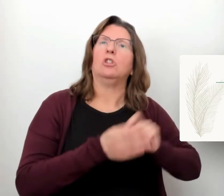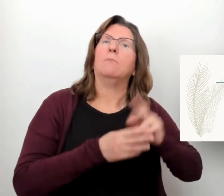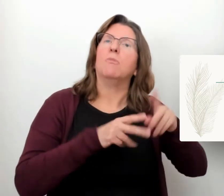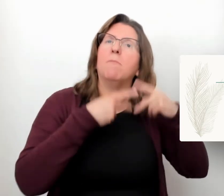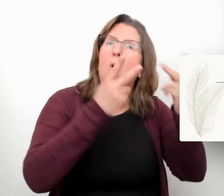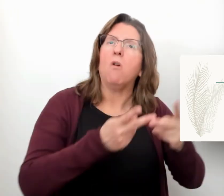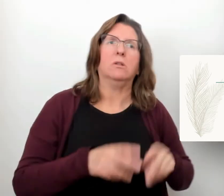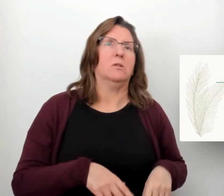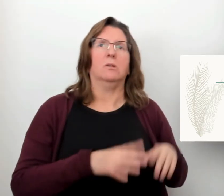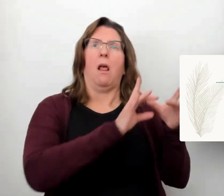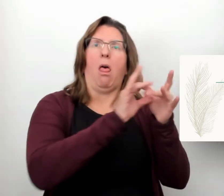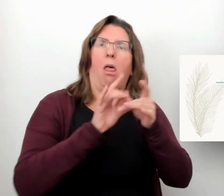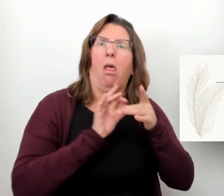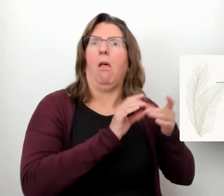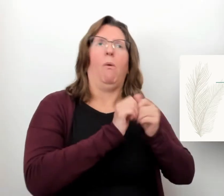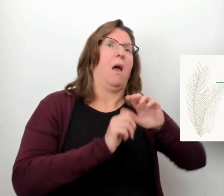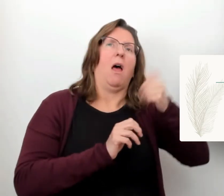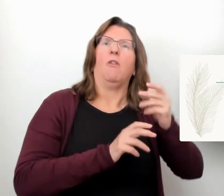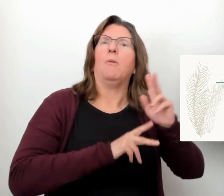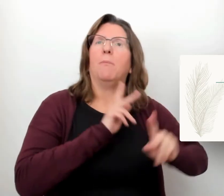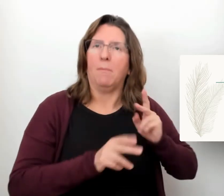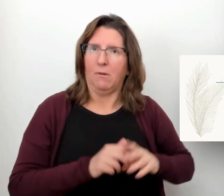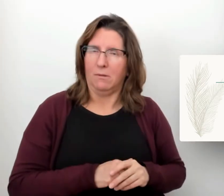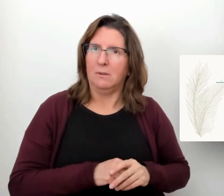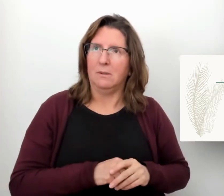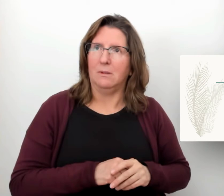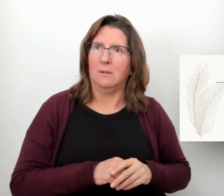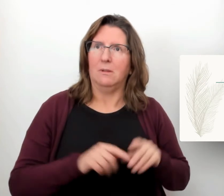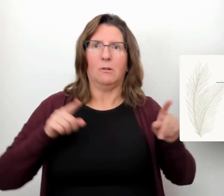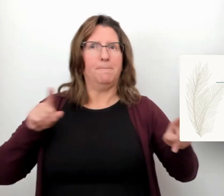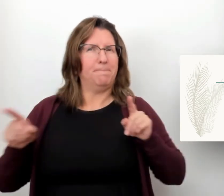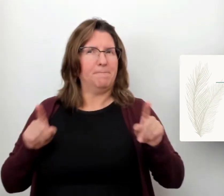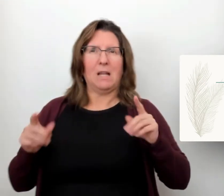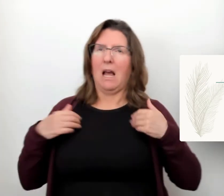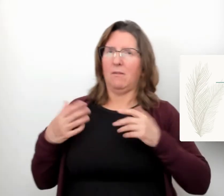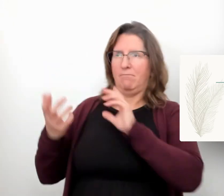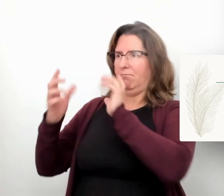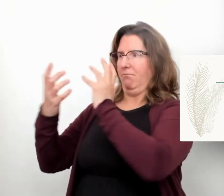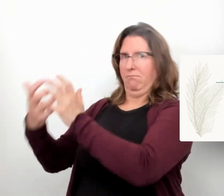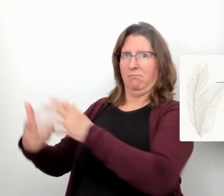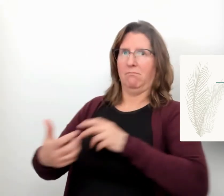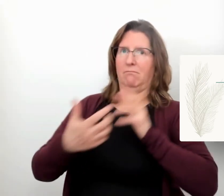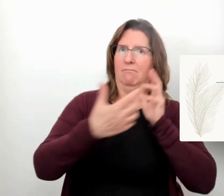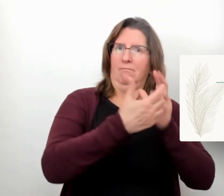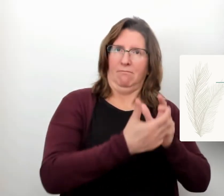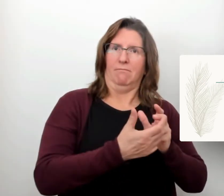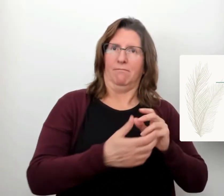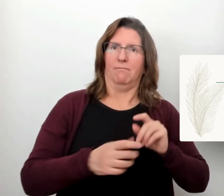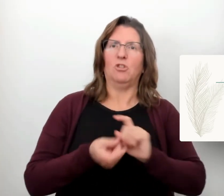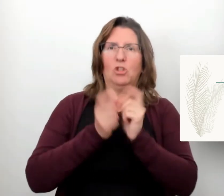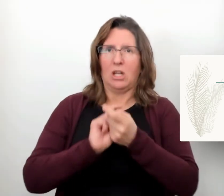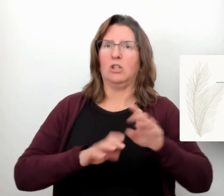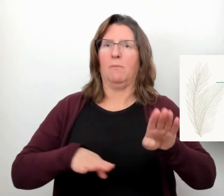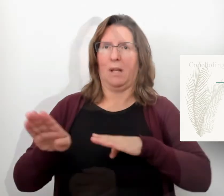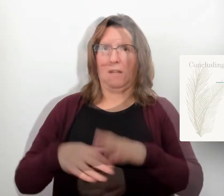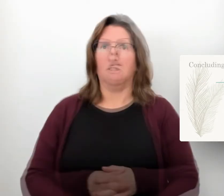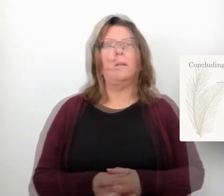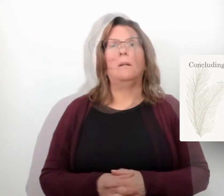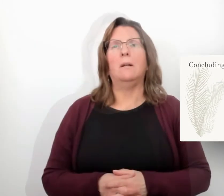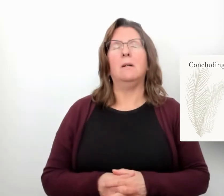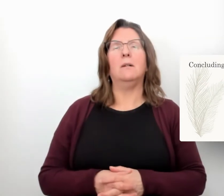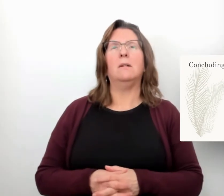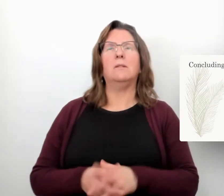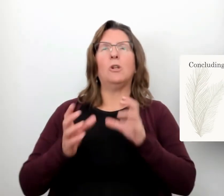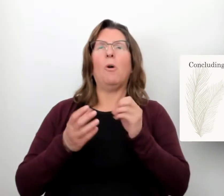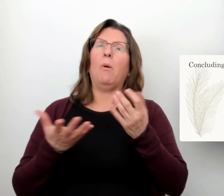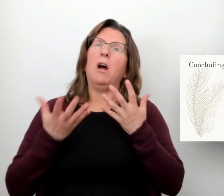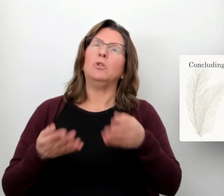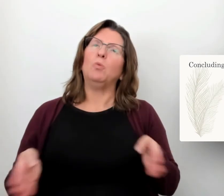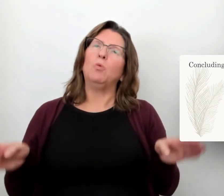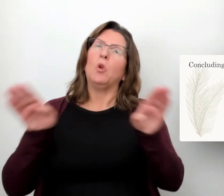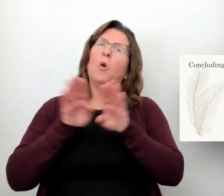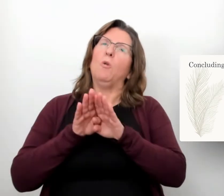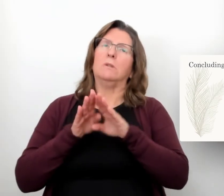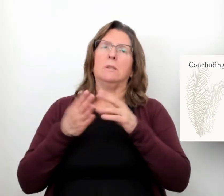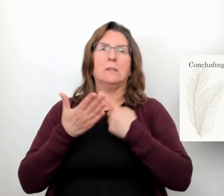teaching, publications, and so on. We learn to adjust our behaviour to fit the context we find ourselves in.